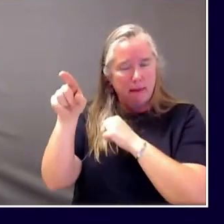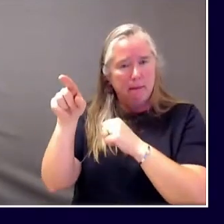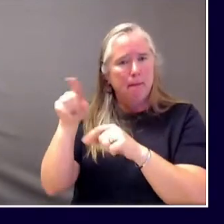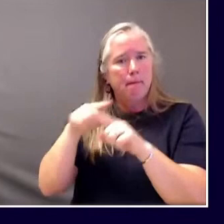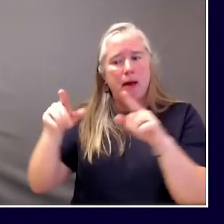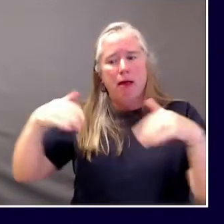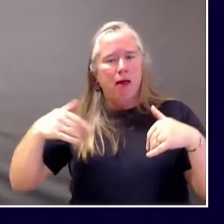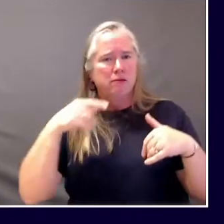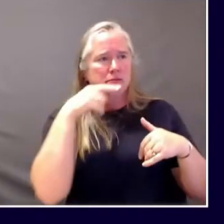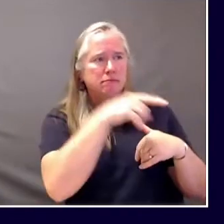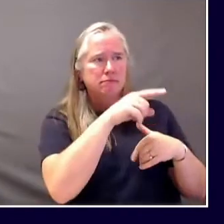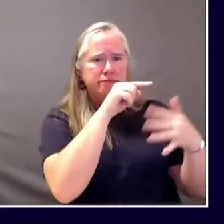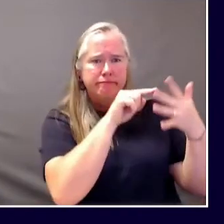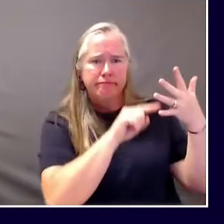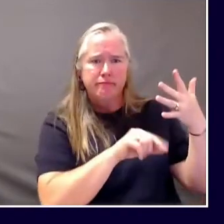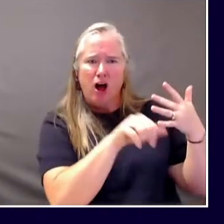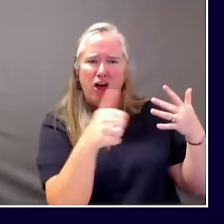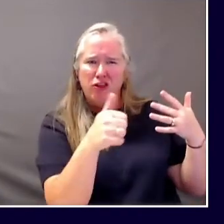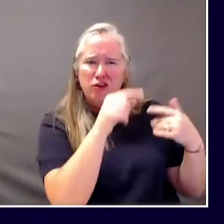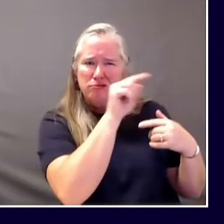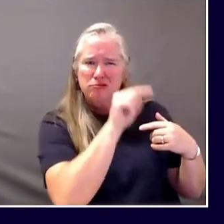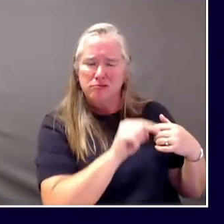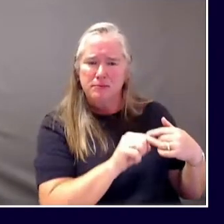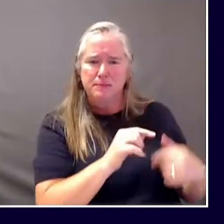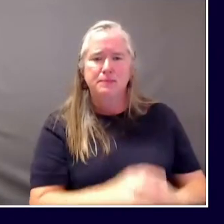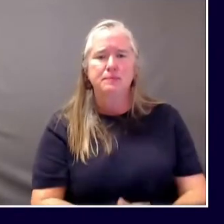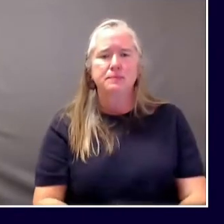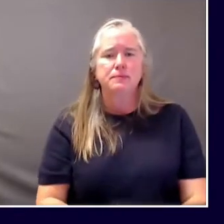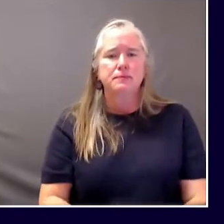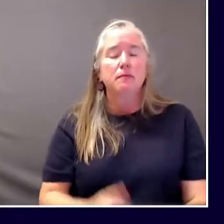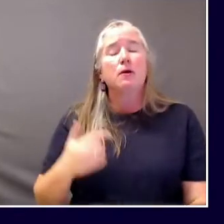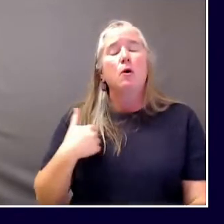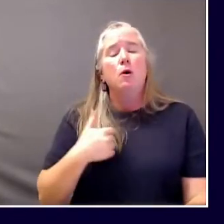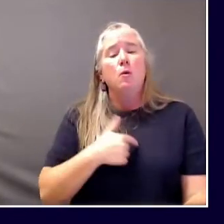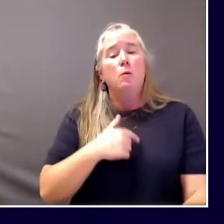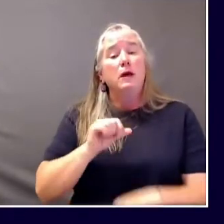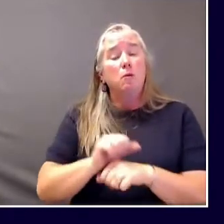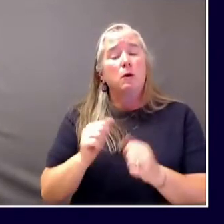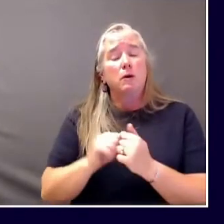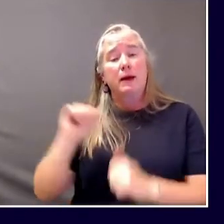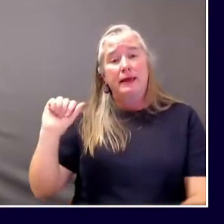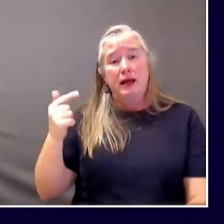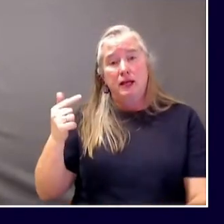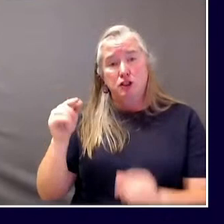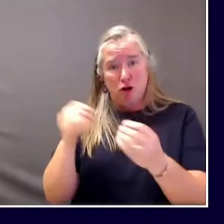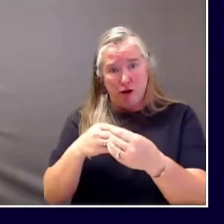important questions we work with attorney general's office and